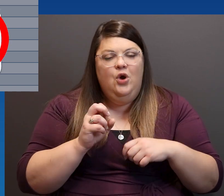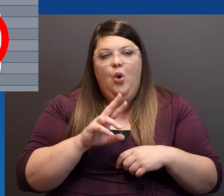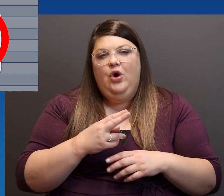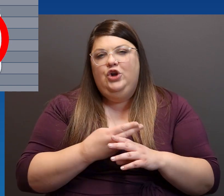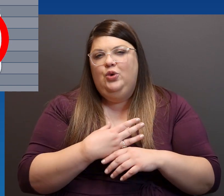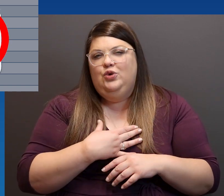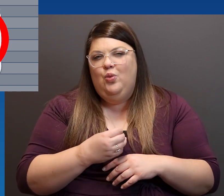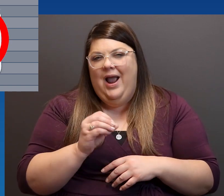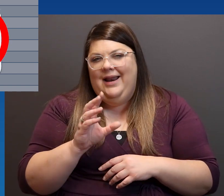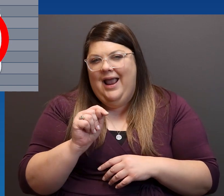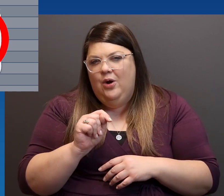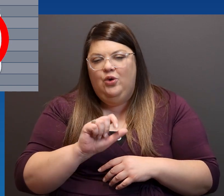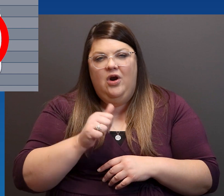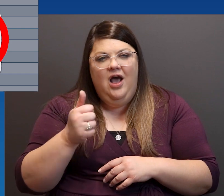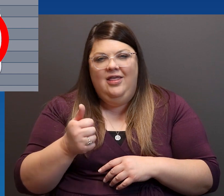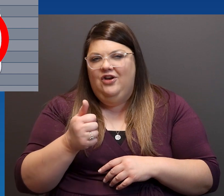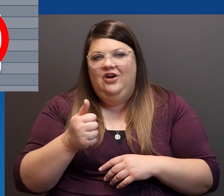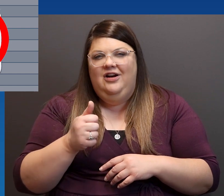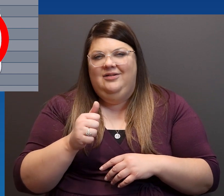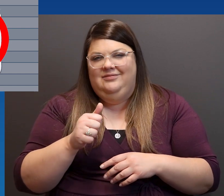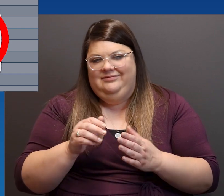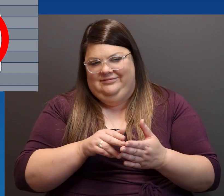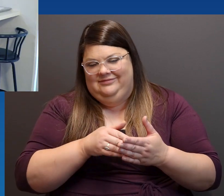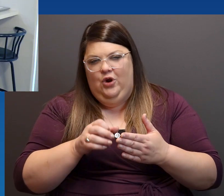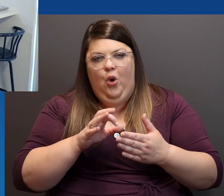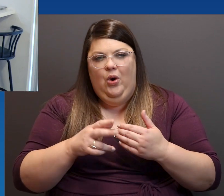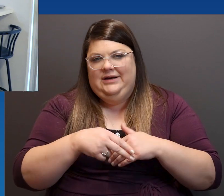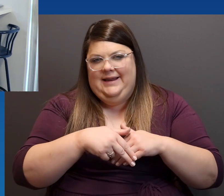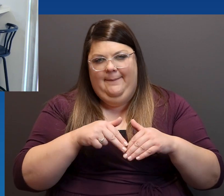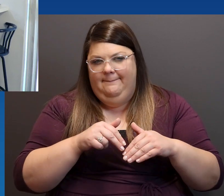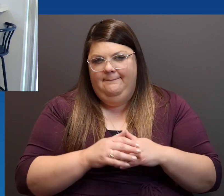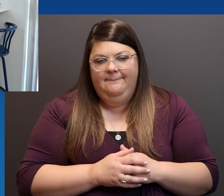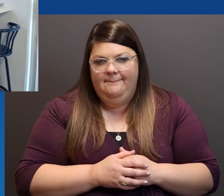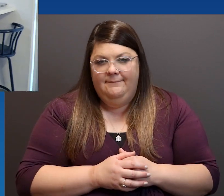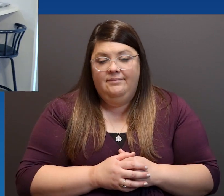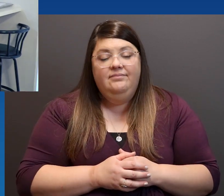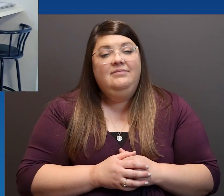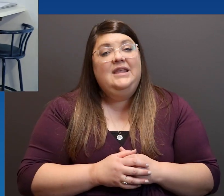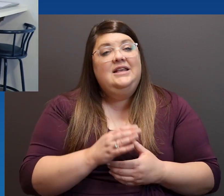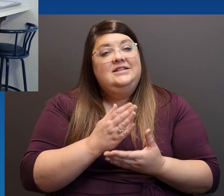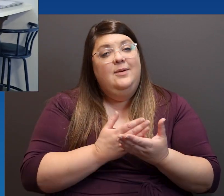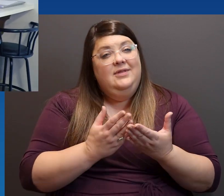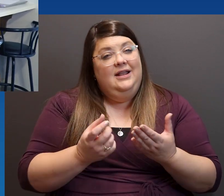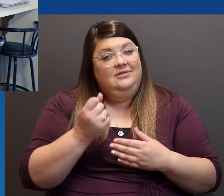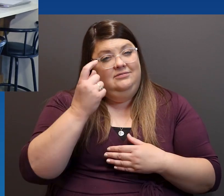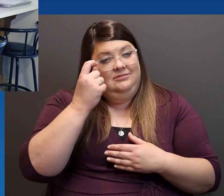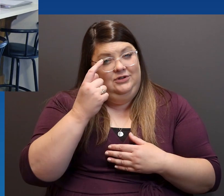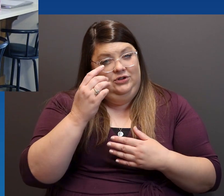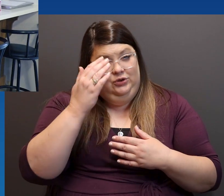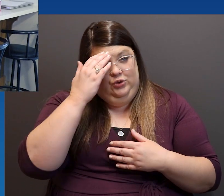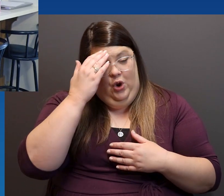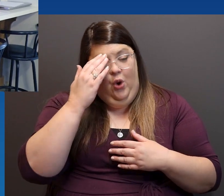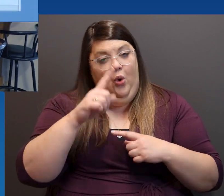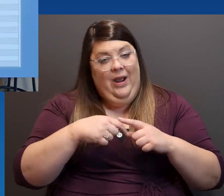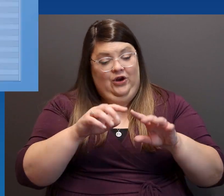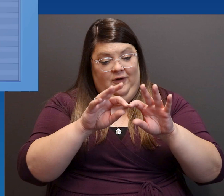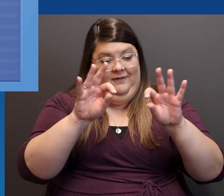or any other type of correction fluid or tape. Here are some things to keep in mind when filling out this form.